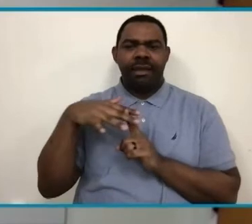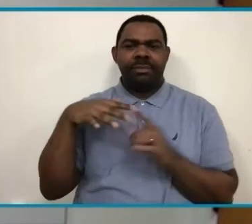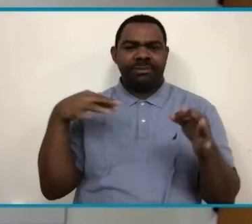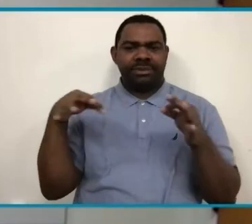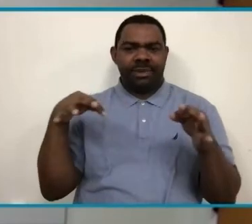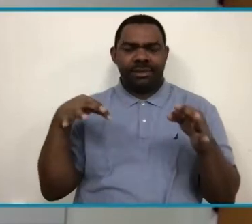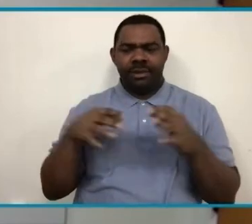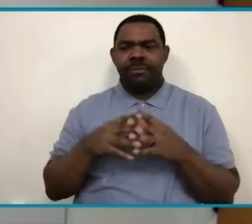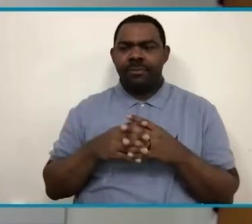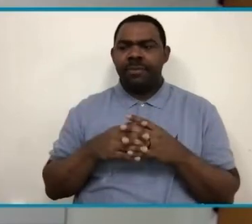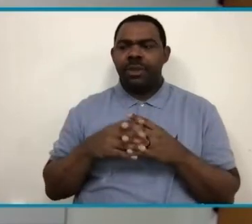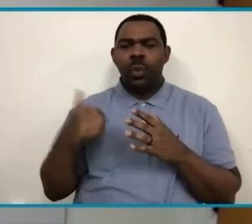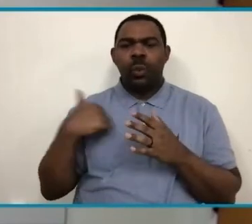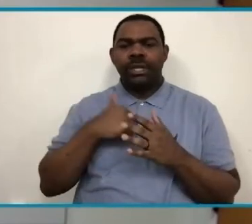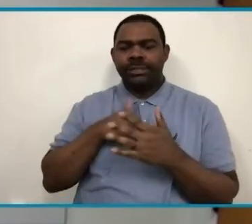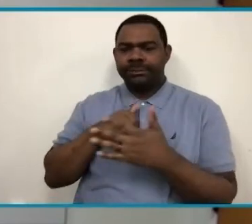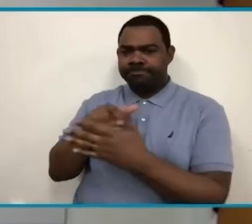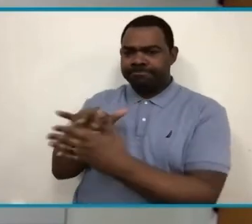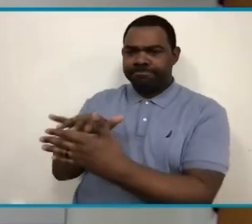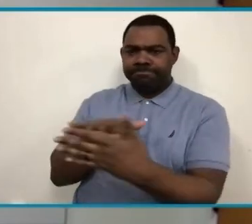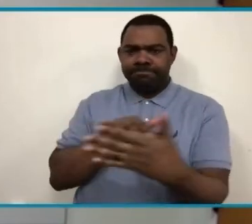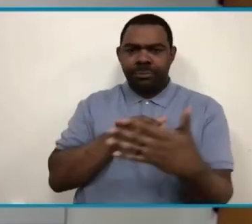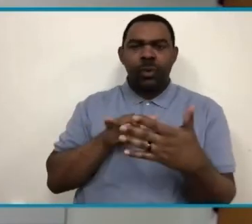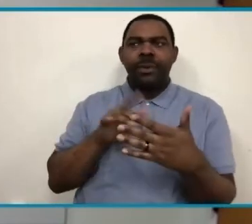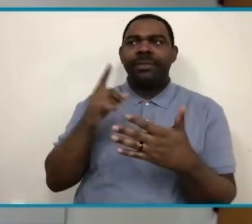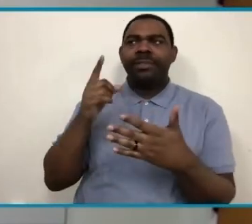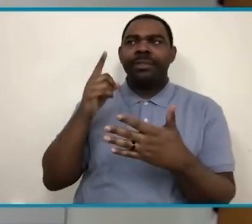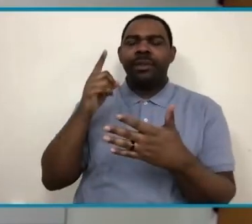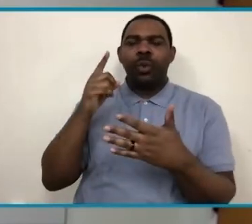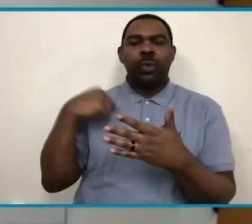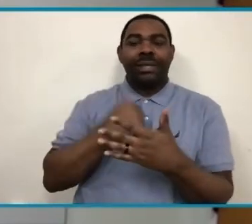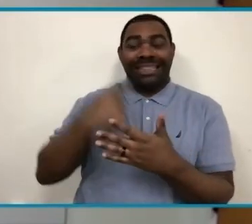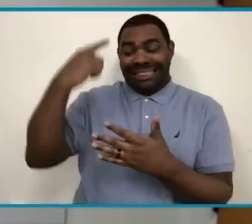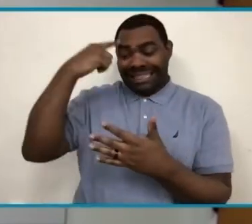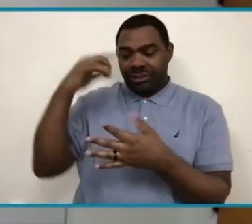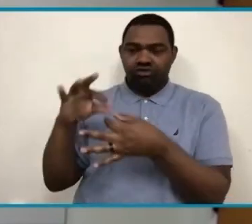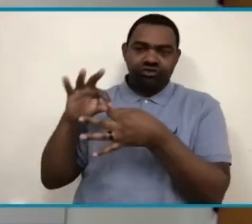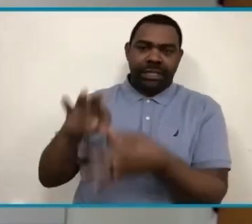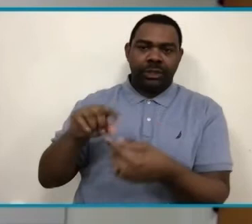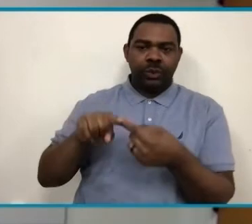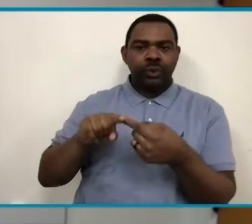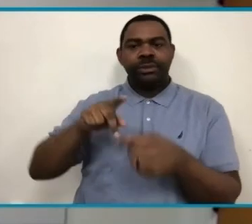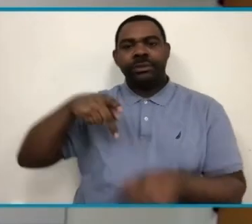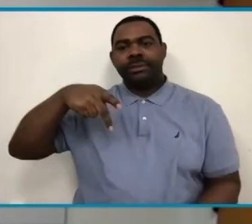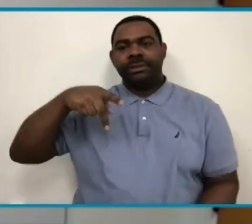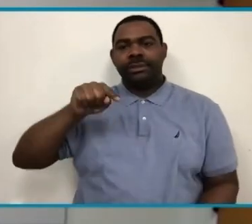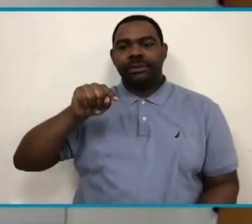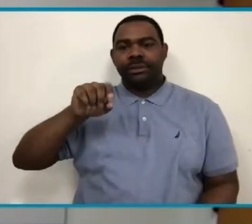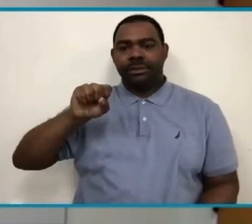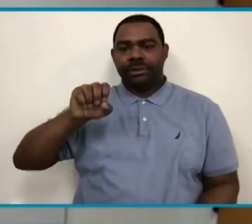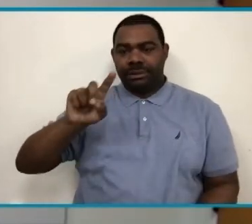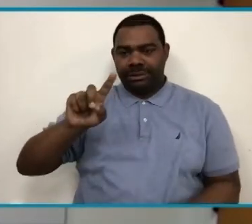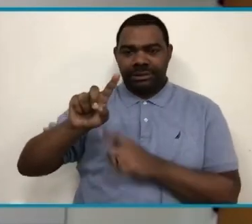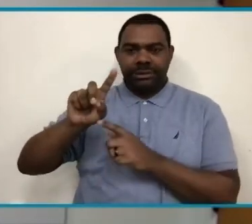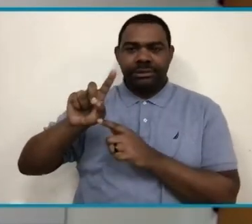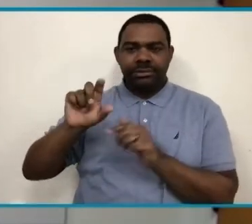that we think are neurophysiologically relevant to PTSD. So those measures include fMRI.